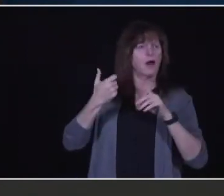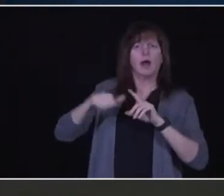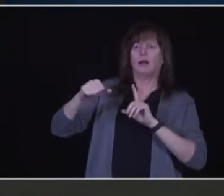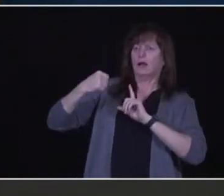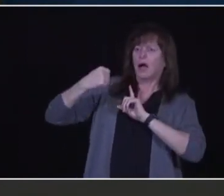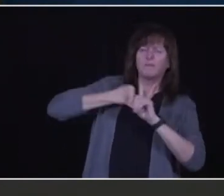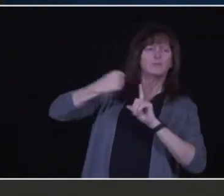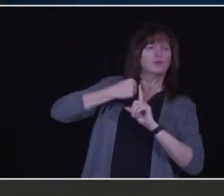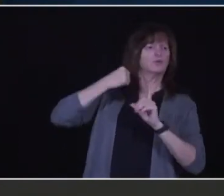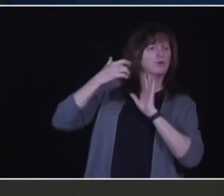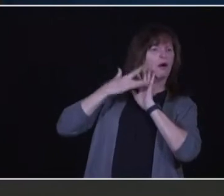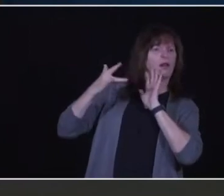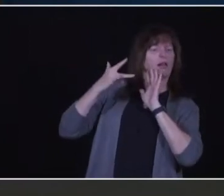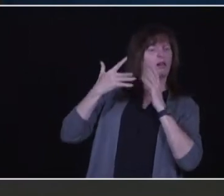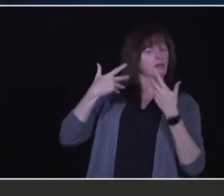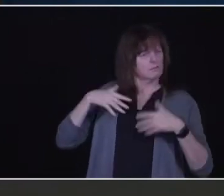Now I will handed over to the solicitor General.